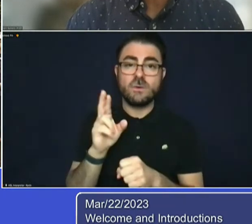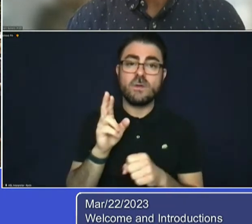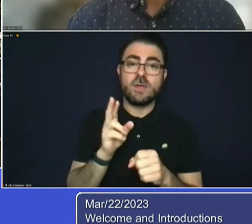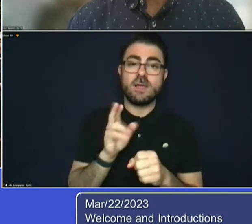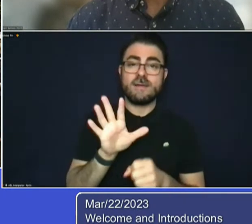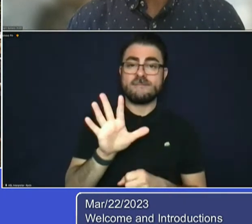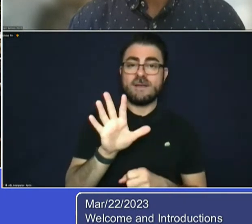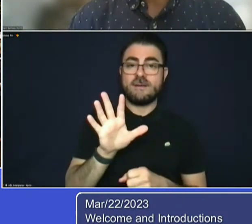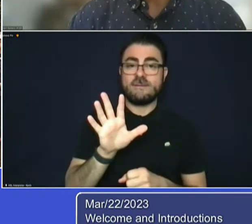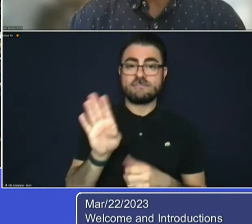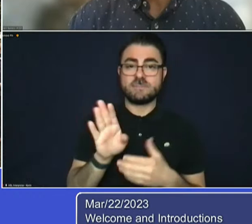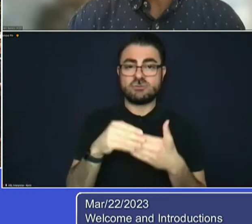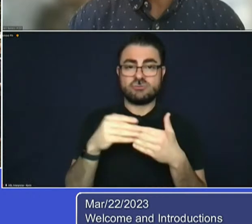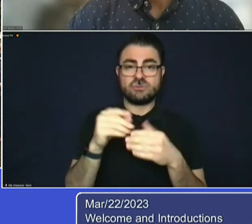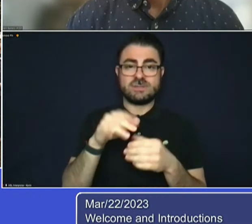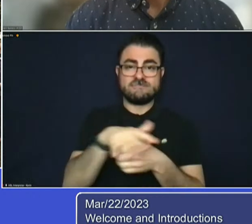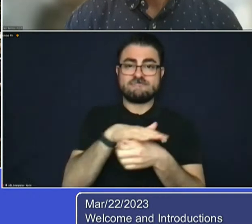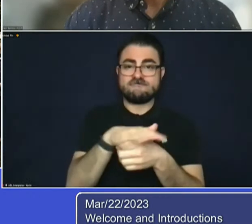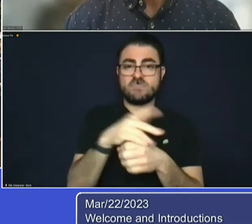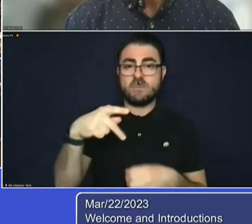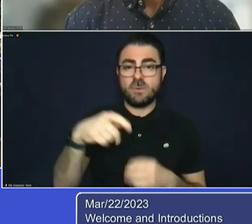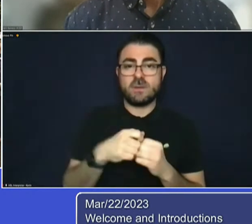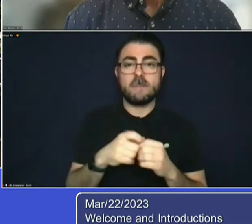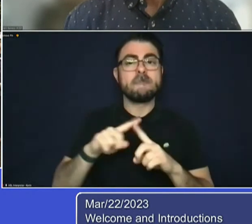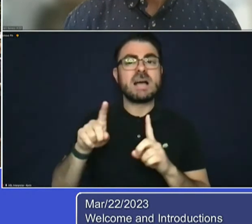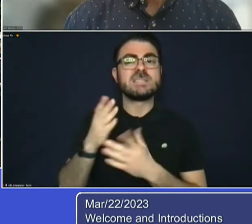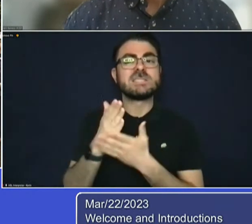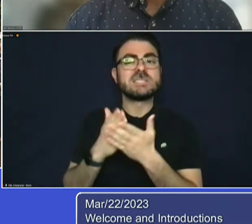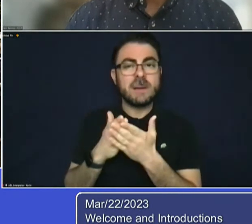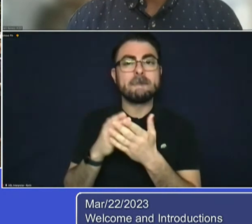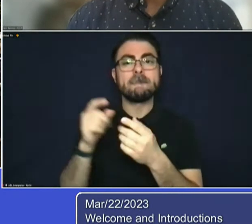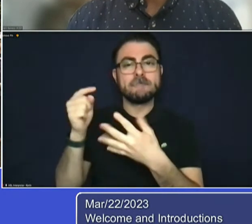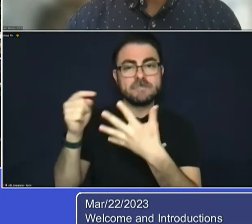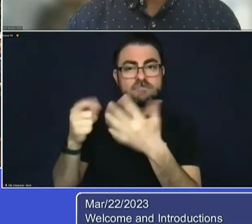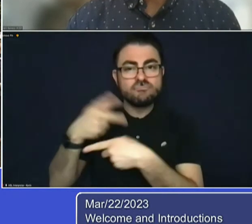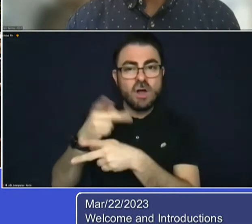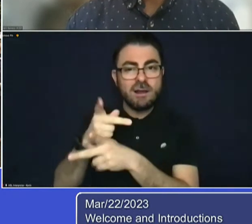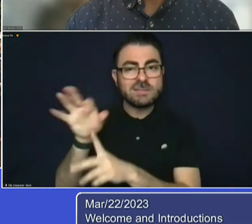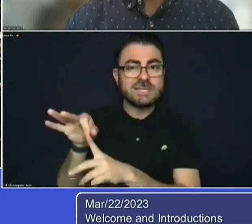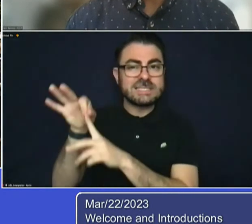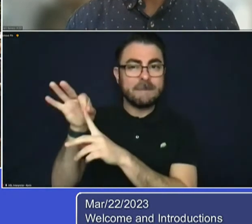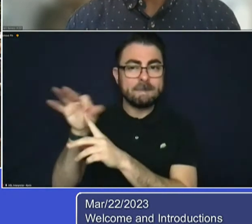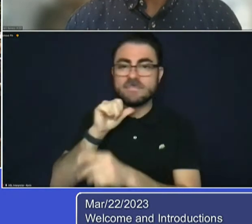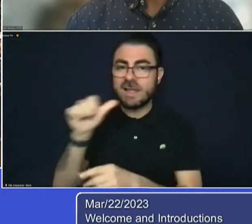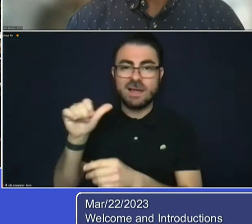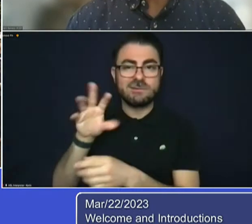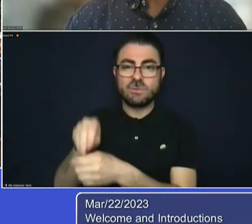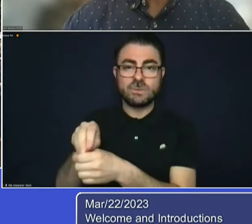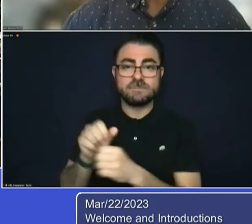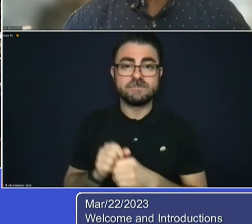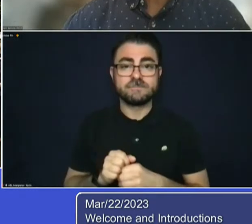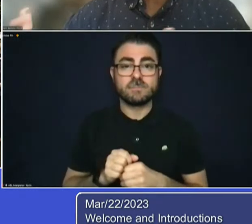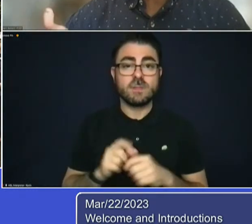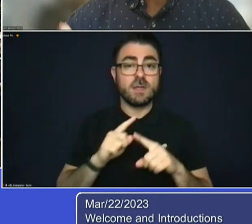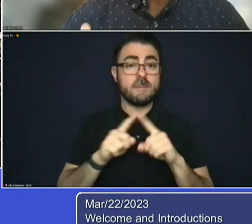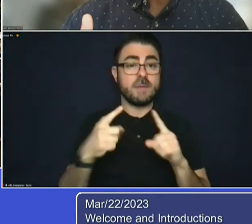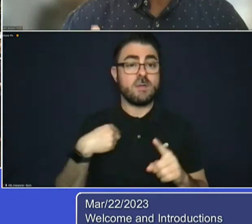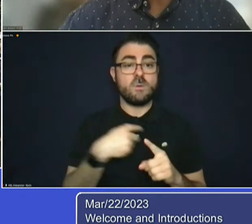THAT MAKE OVER # 500,000 LOCALLY, IT EXEMPTS CERTAIN GOODS.